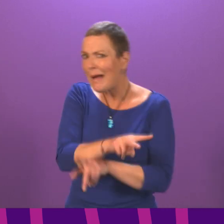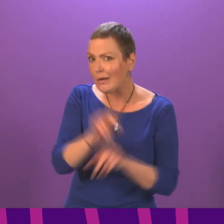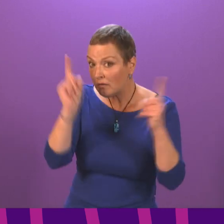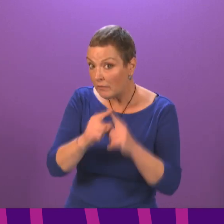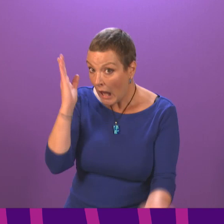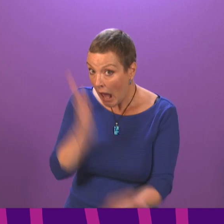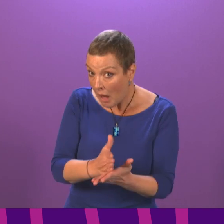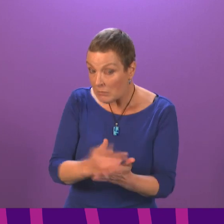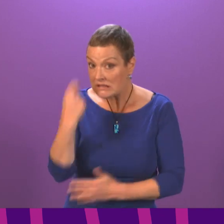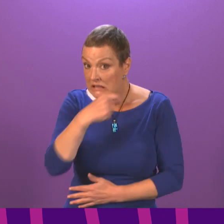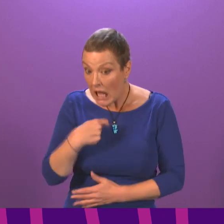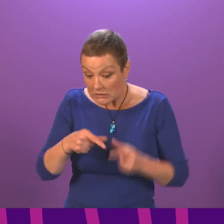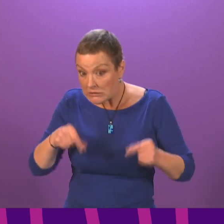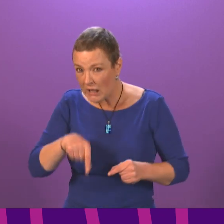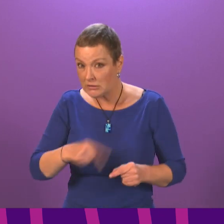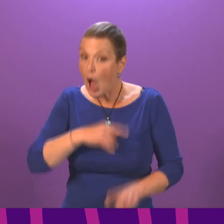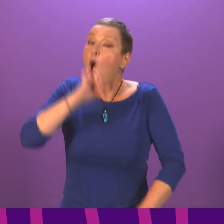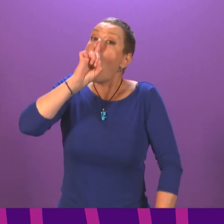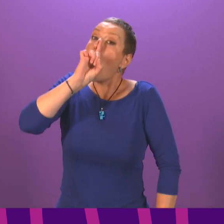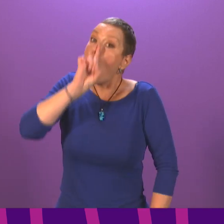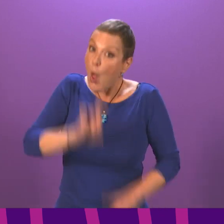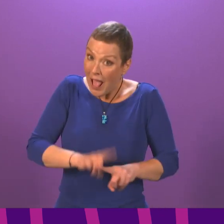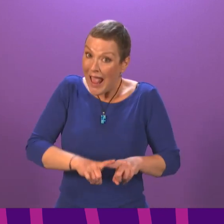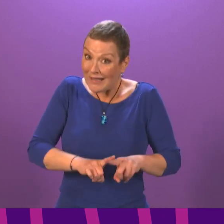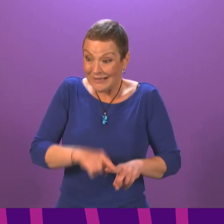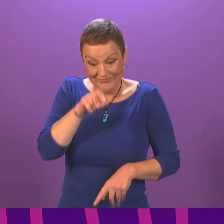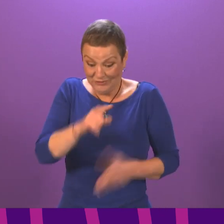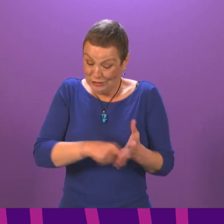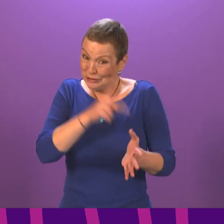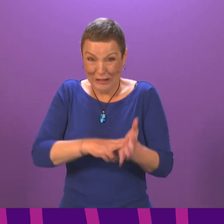As we have heard, it looks increasingly likely that cases will rise again in January, and